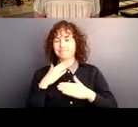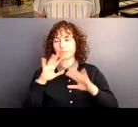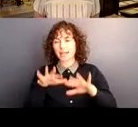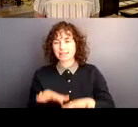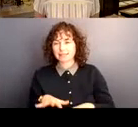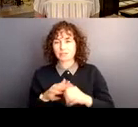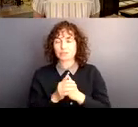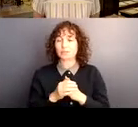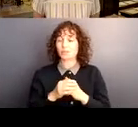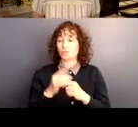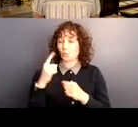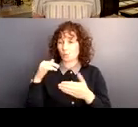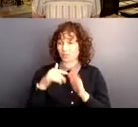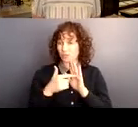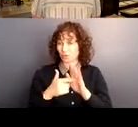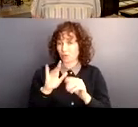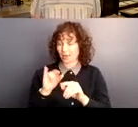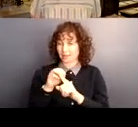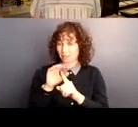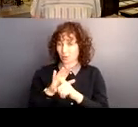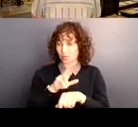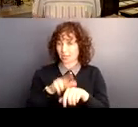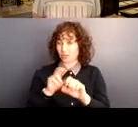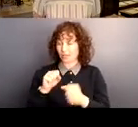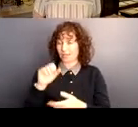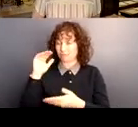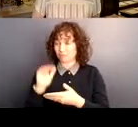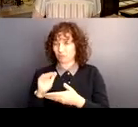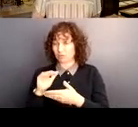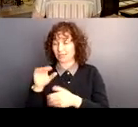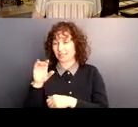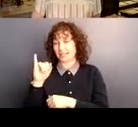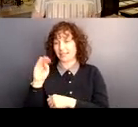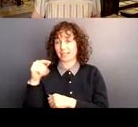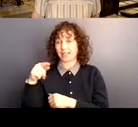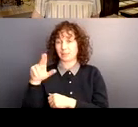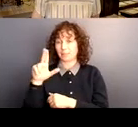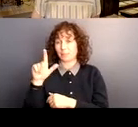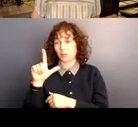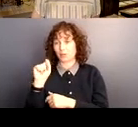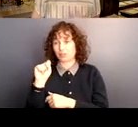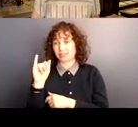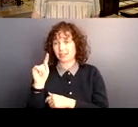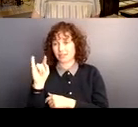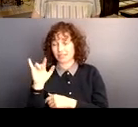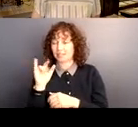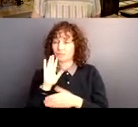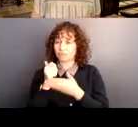to nature may decrease impulsivity and improve Decision-making. So incorporating these natural visuals